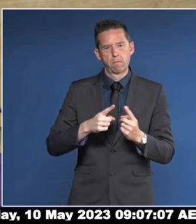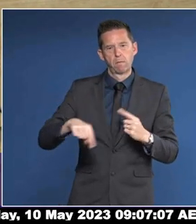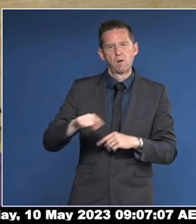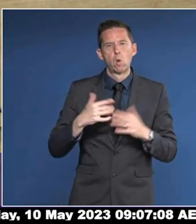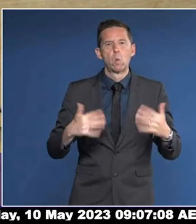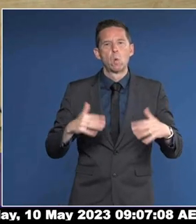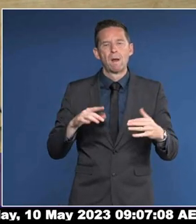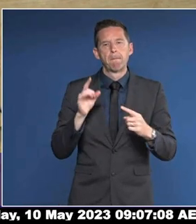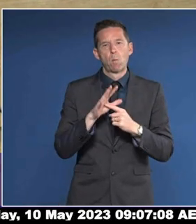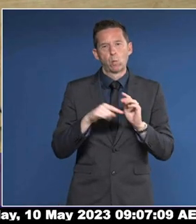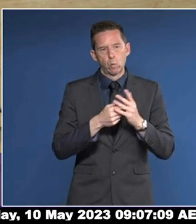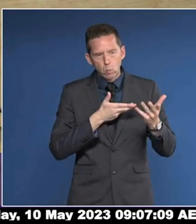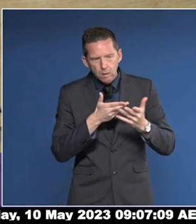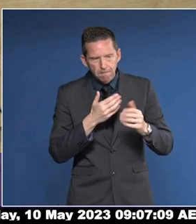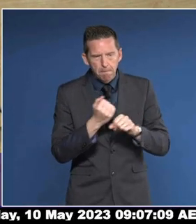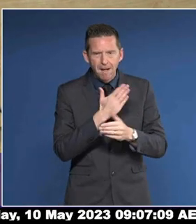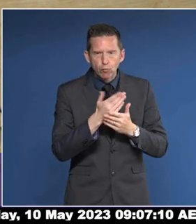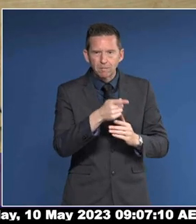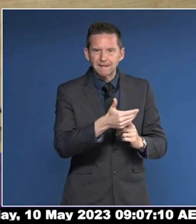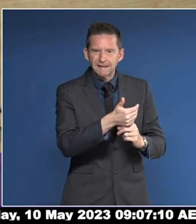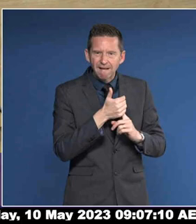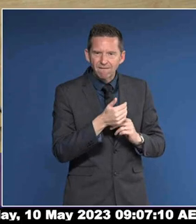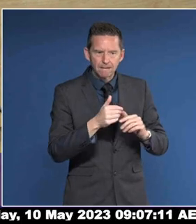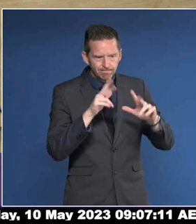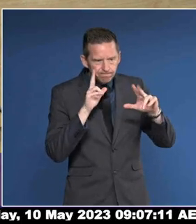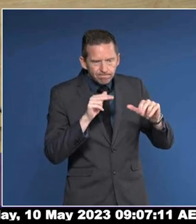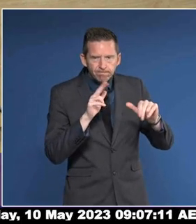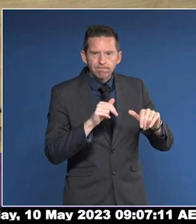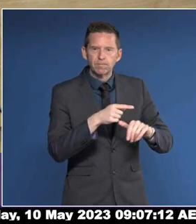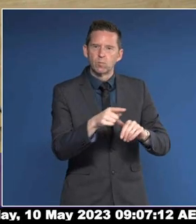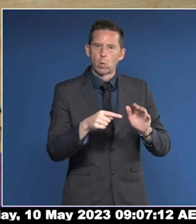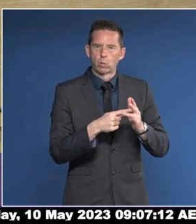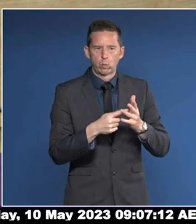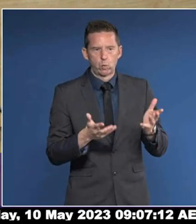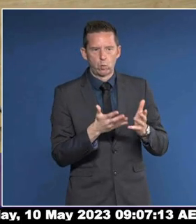safety and welfare and wellbeing to the lives of Kaleb and Jonathon.